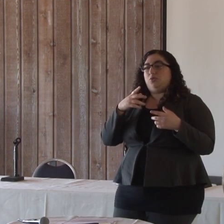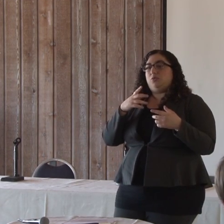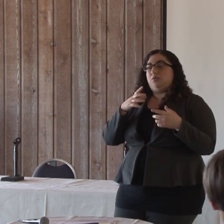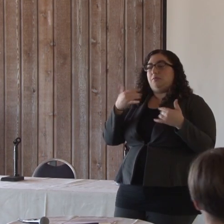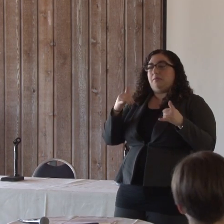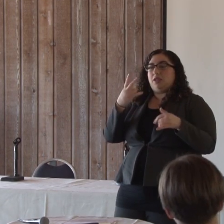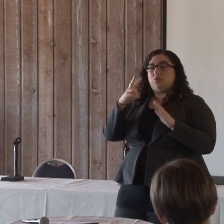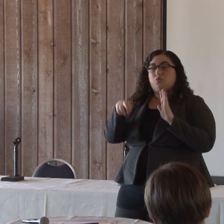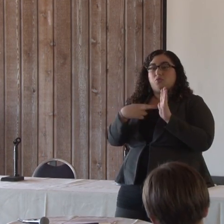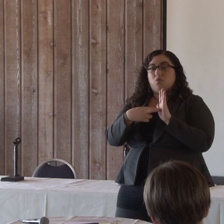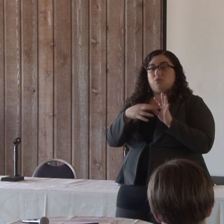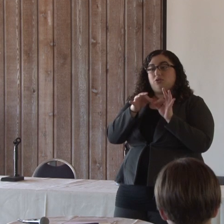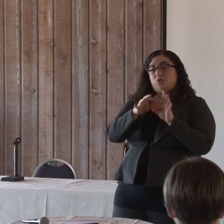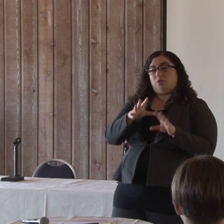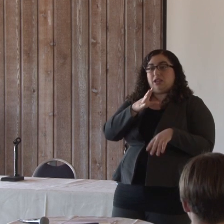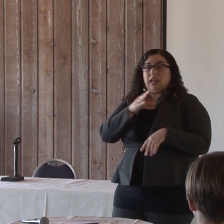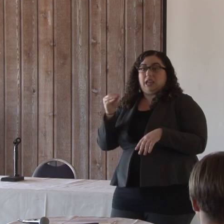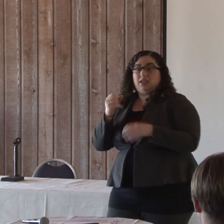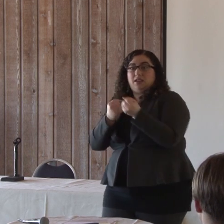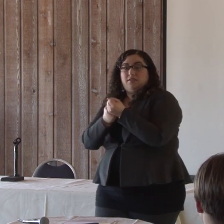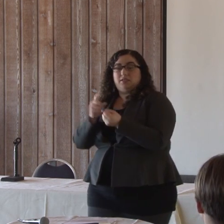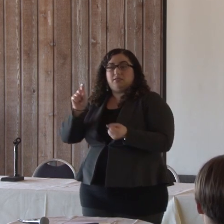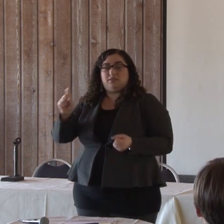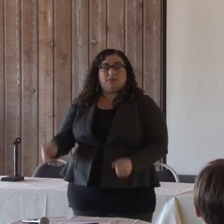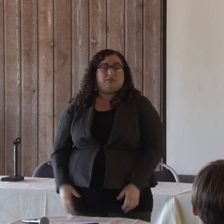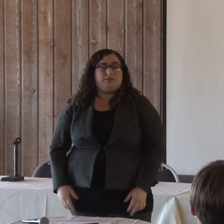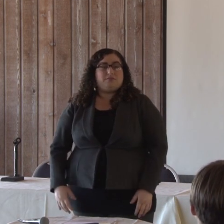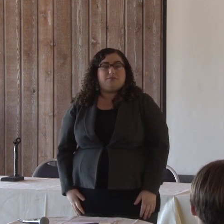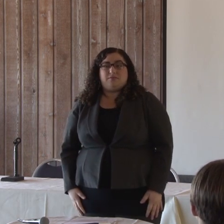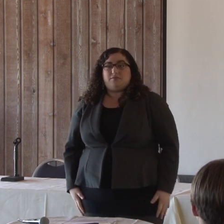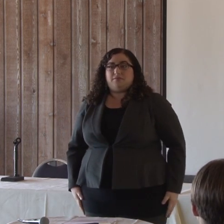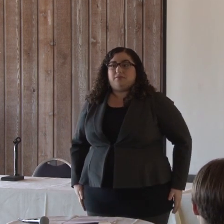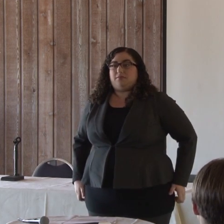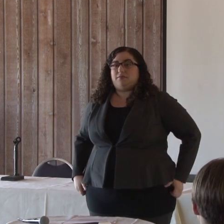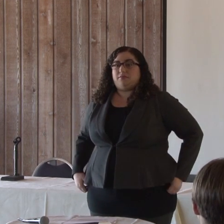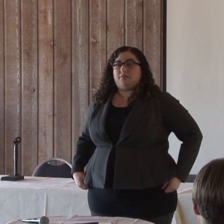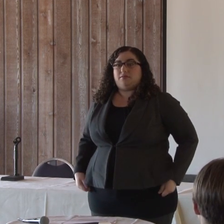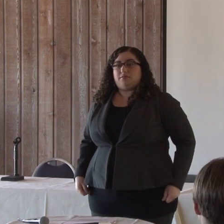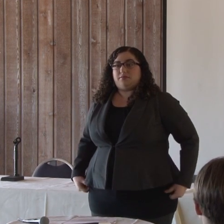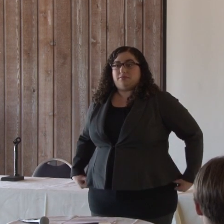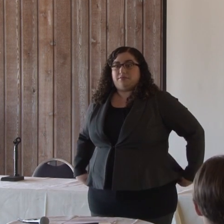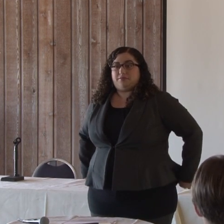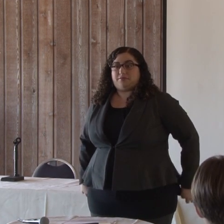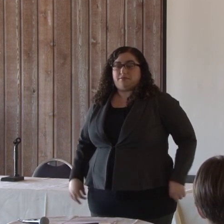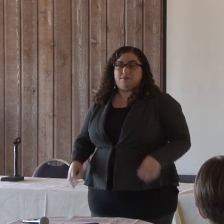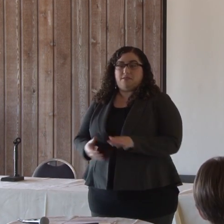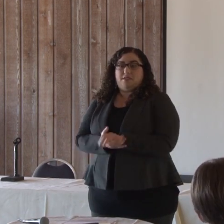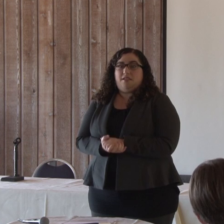And you know they use sign language. Do you play dual roles as the interpreter